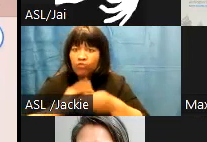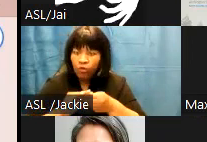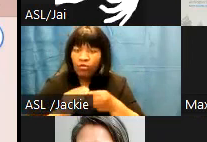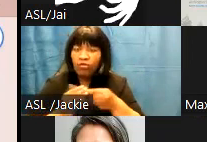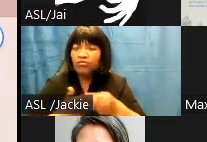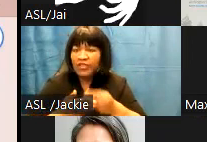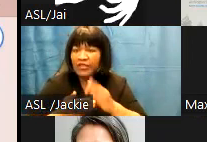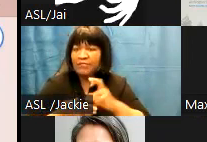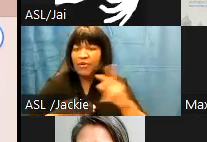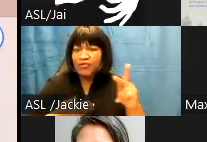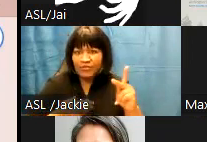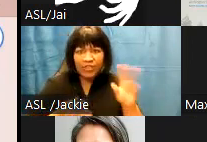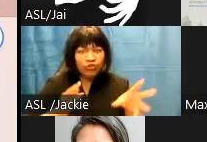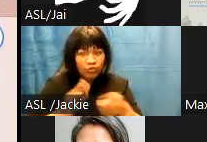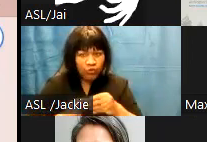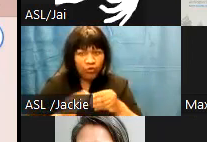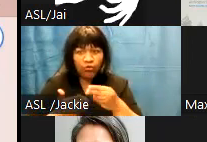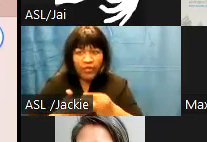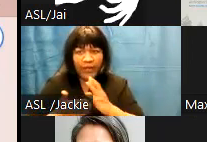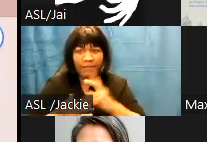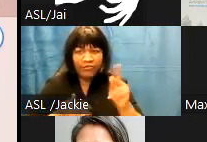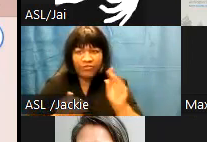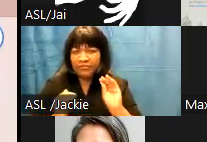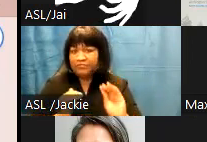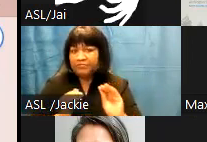Total reimbursements distributed. And then a brief analysis.